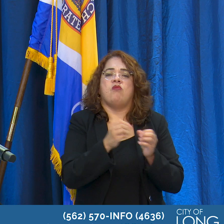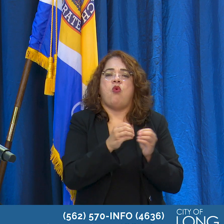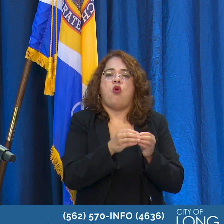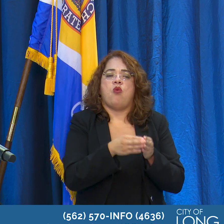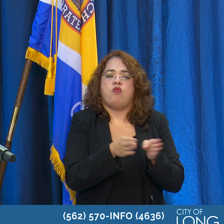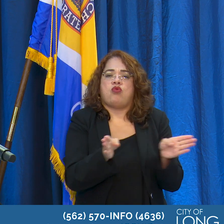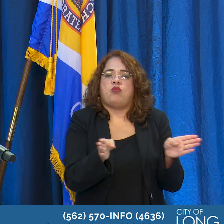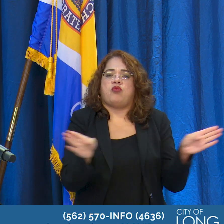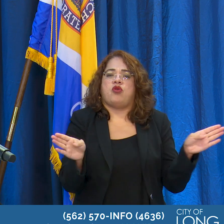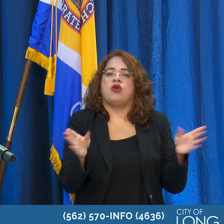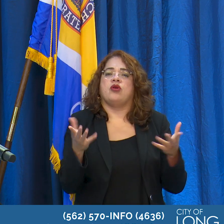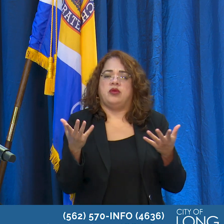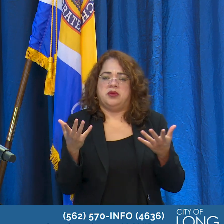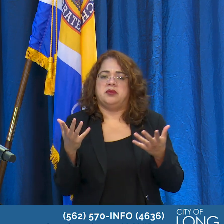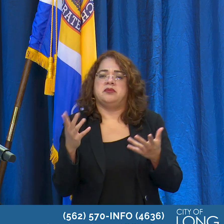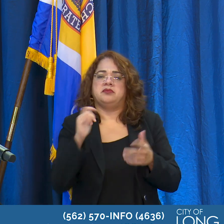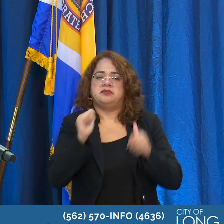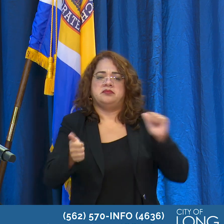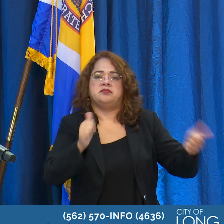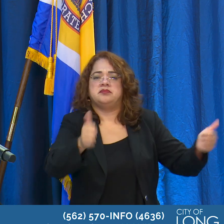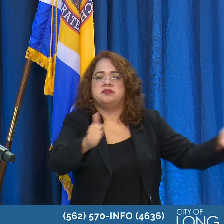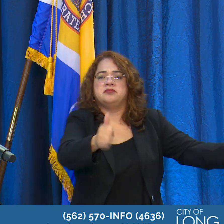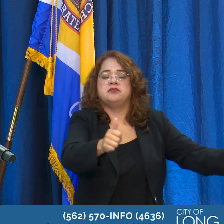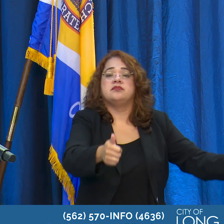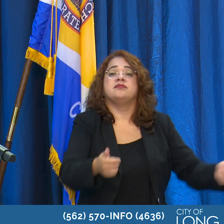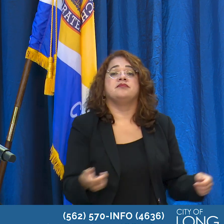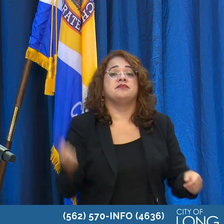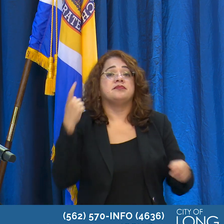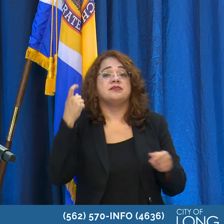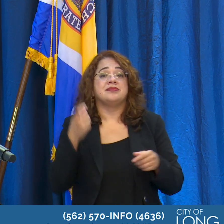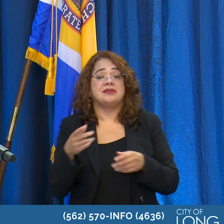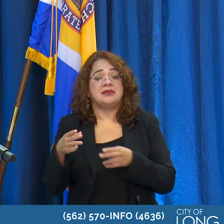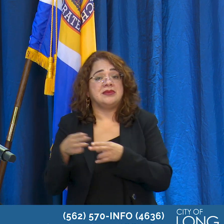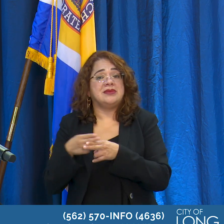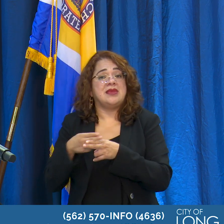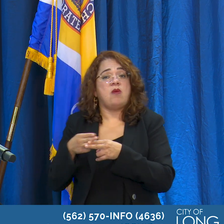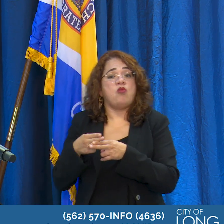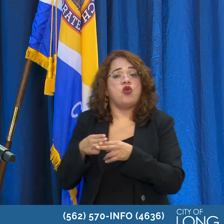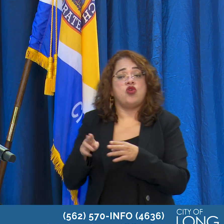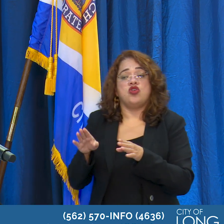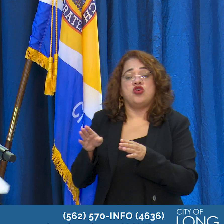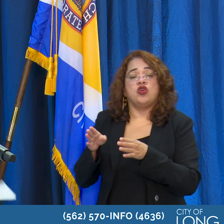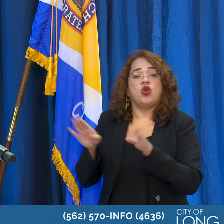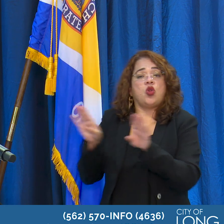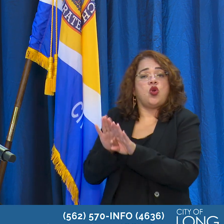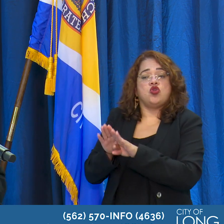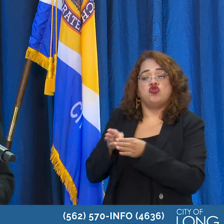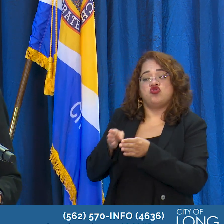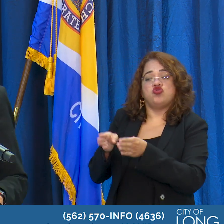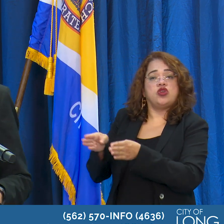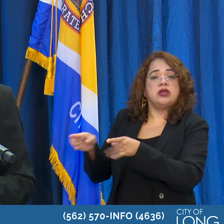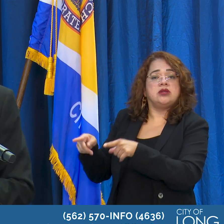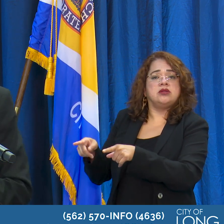We're also seeing the closure of certain temporary streets at the residential level and that will continue. We'll have more closures